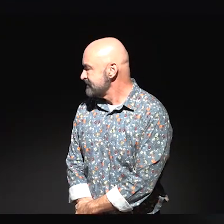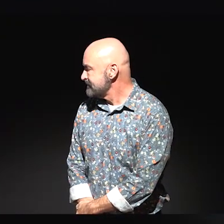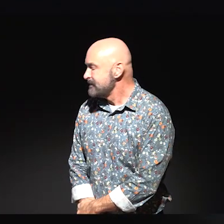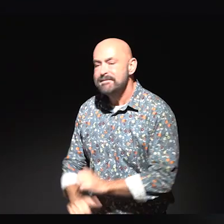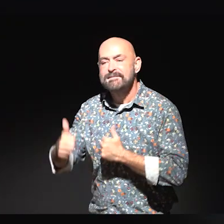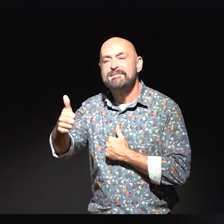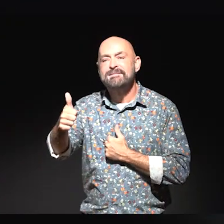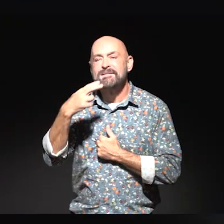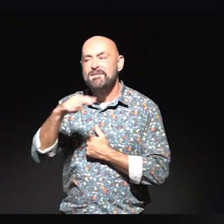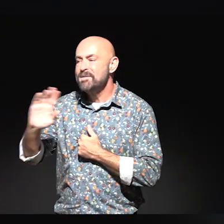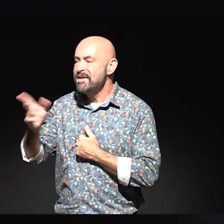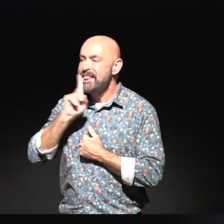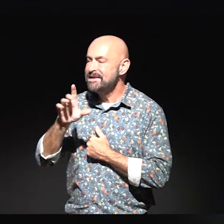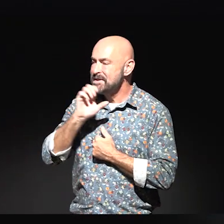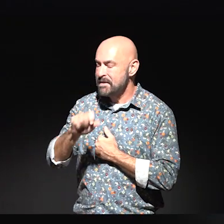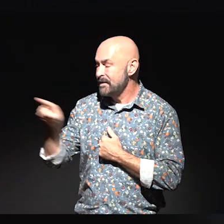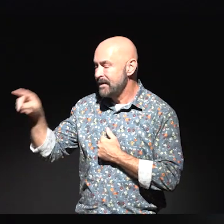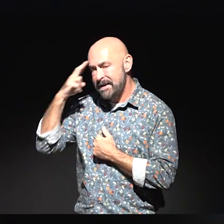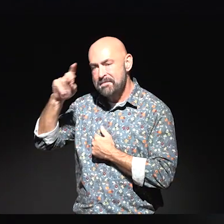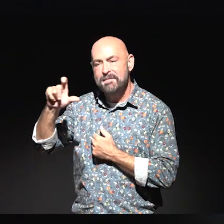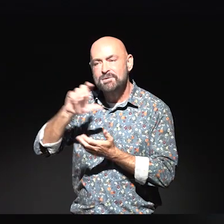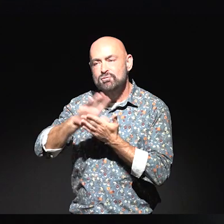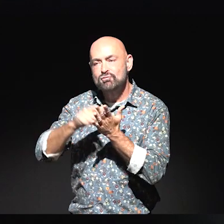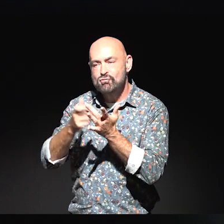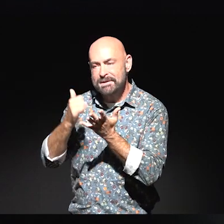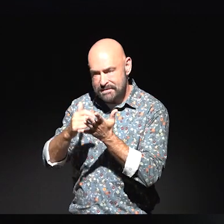Good afternoon, ladies and gentlemen. My name is Christopher Riopelle.